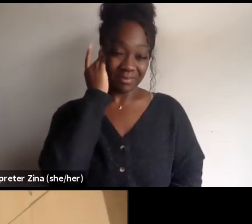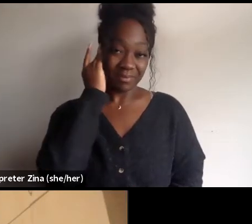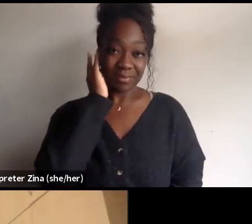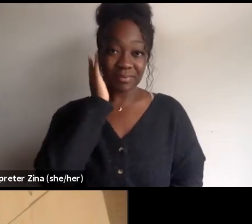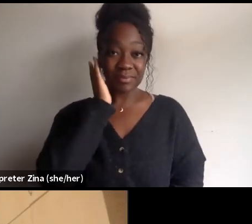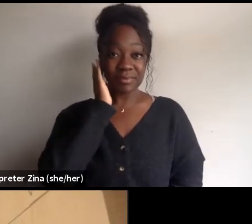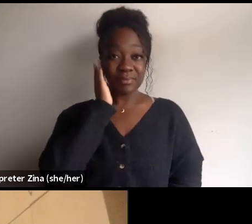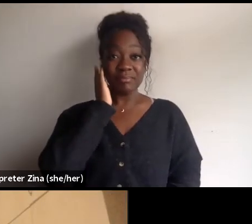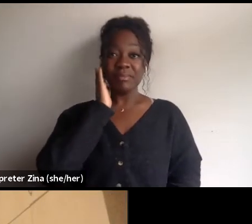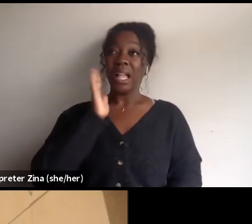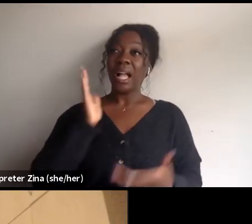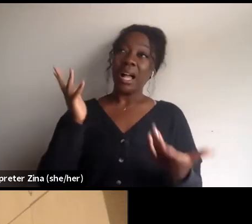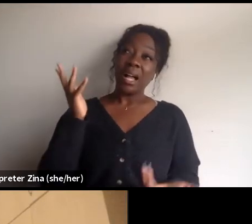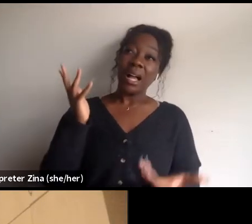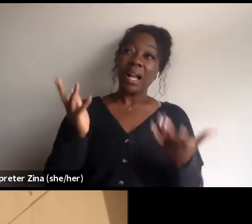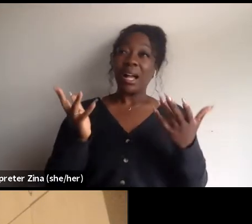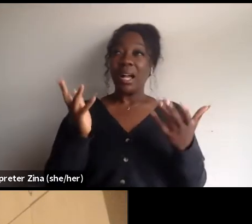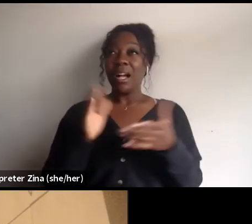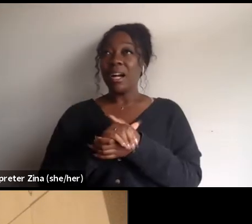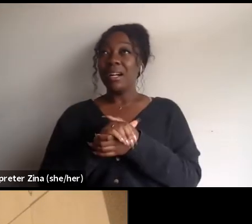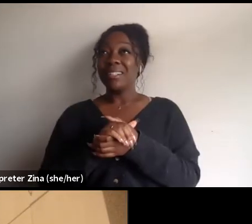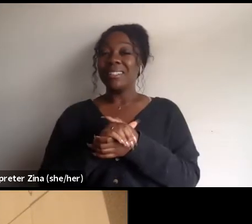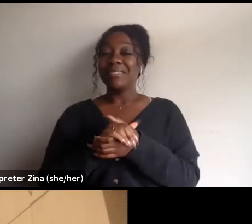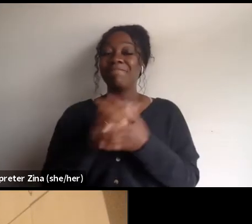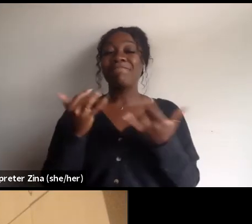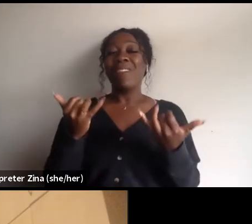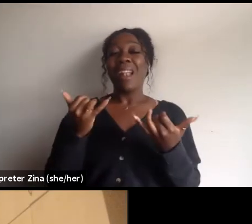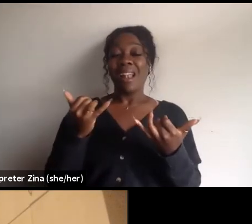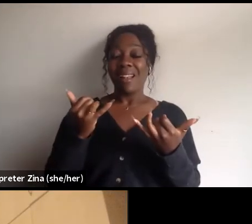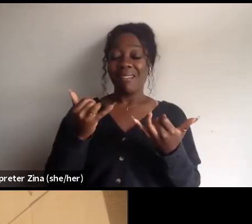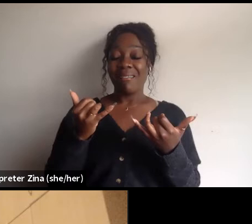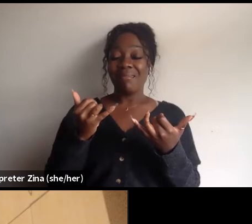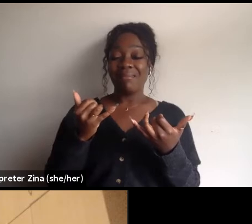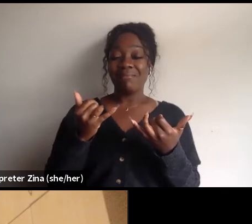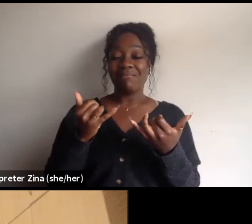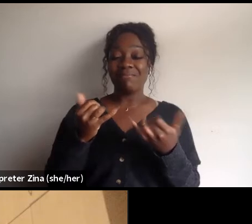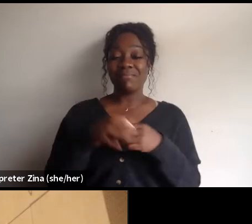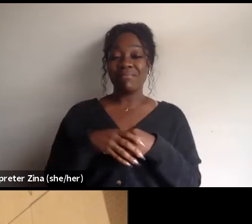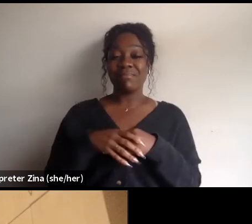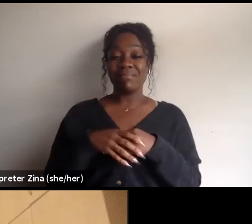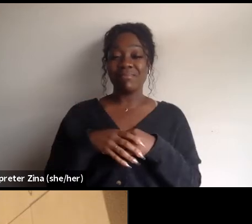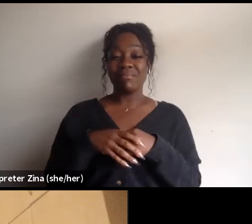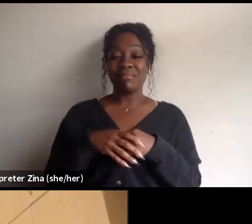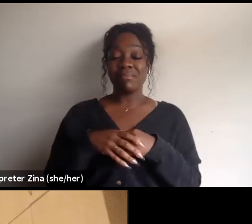what I'm working on is I'd like, in terms of the Pan-African Creative Exchange,